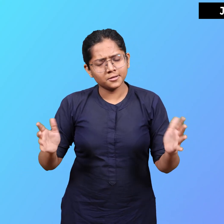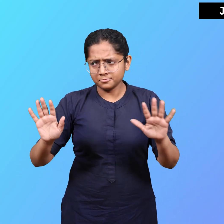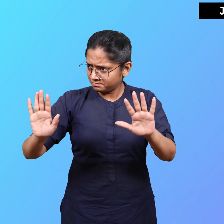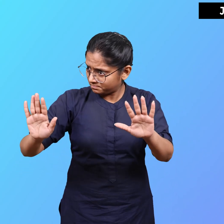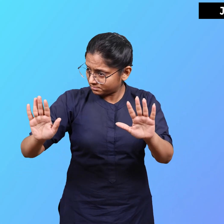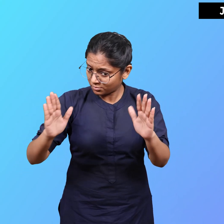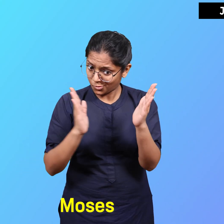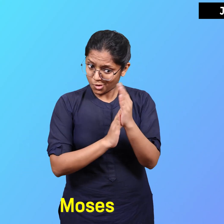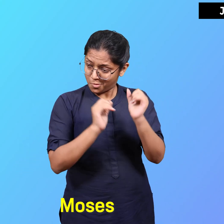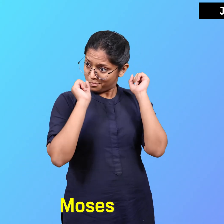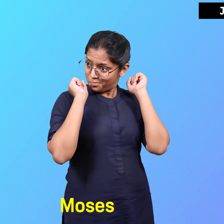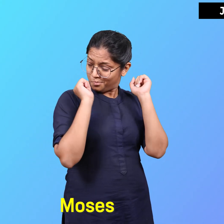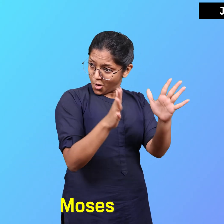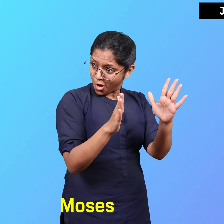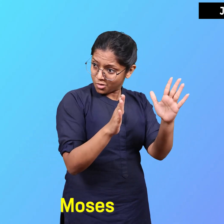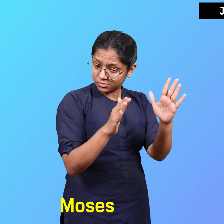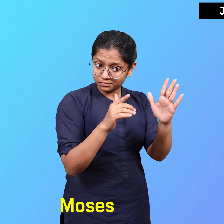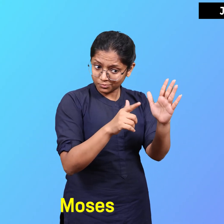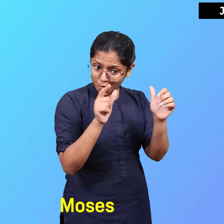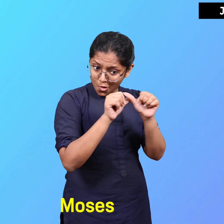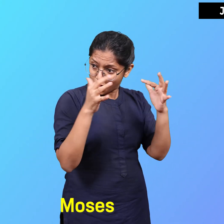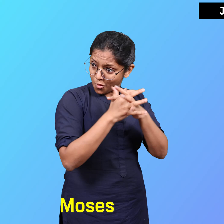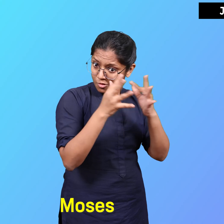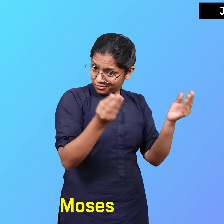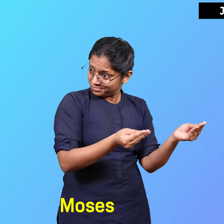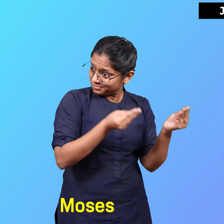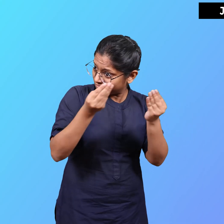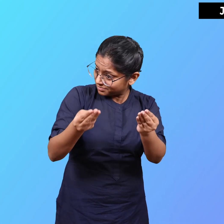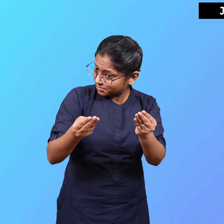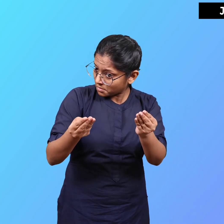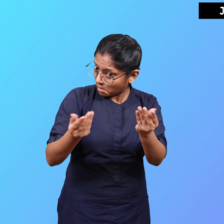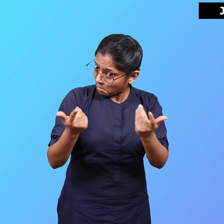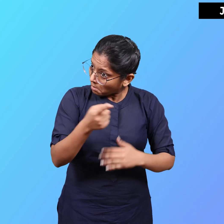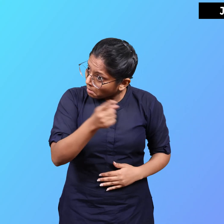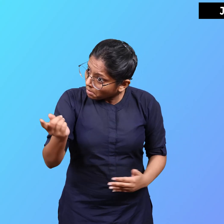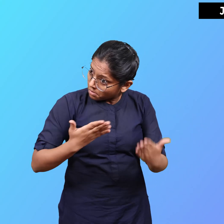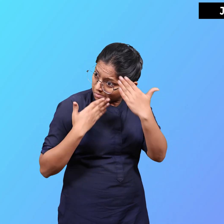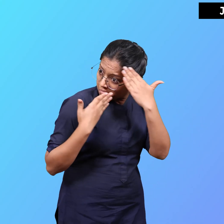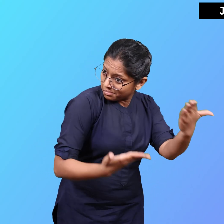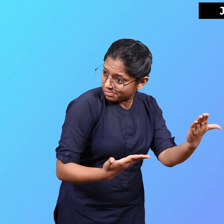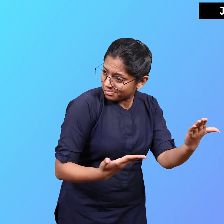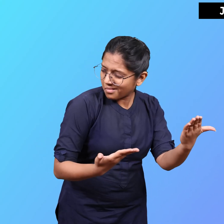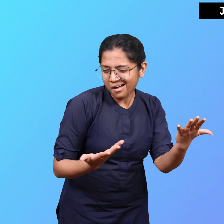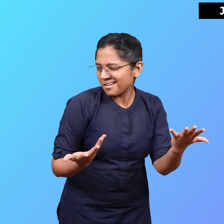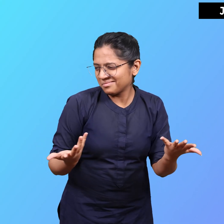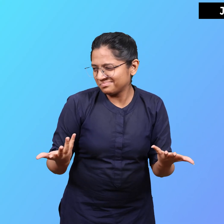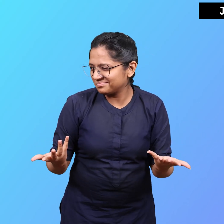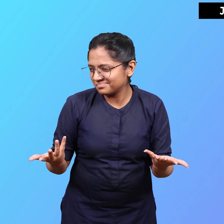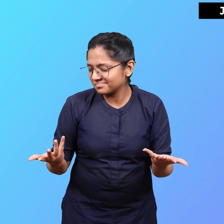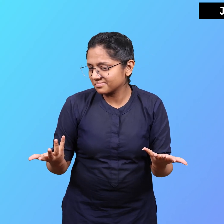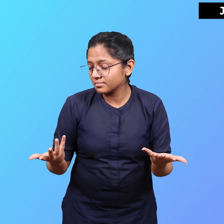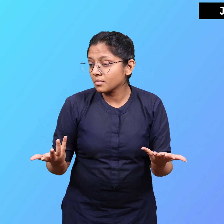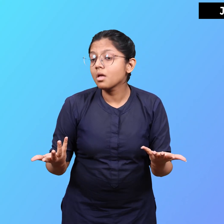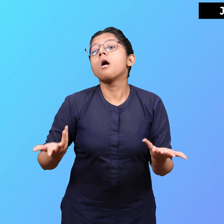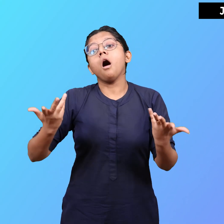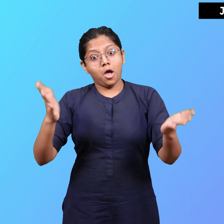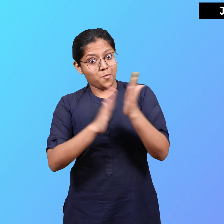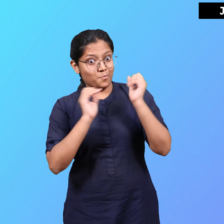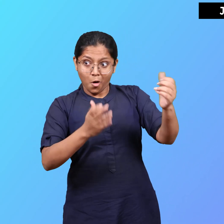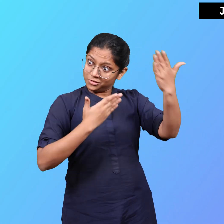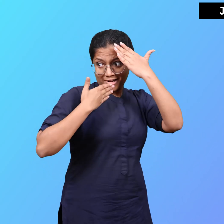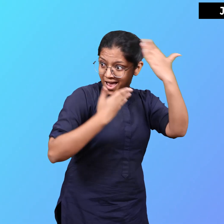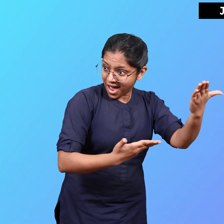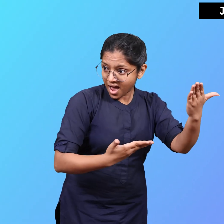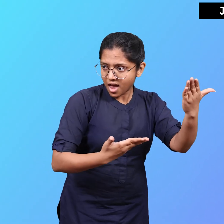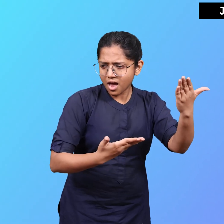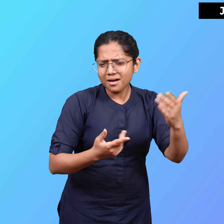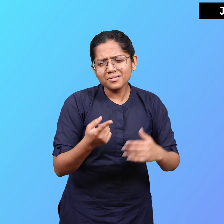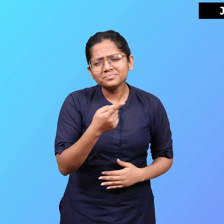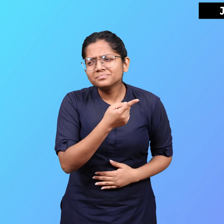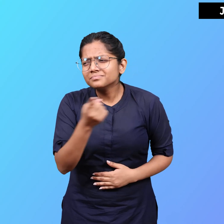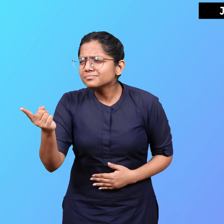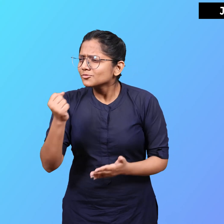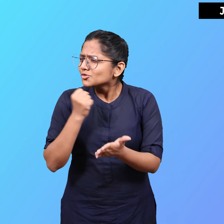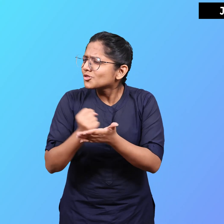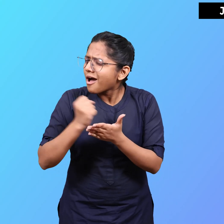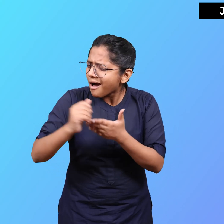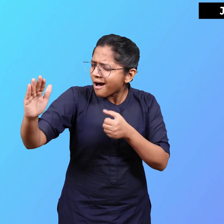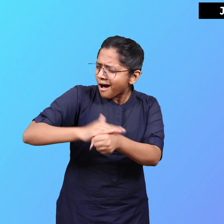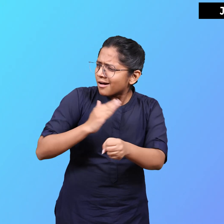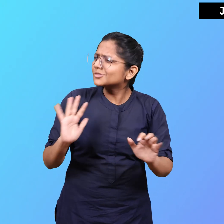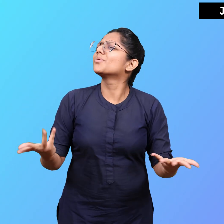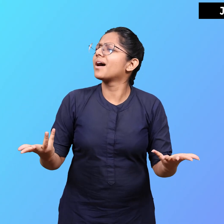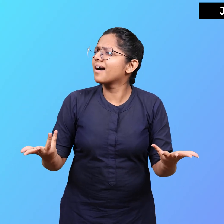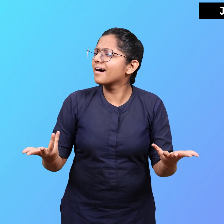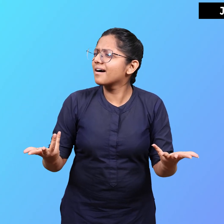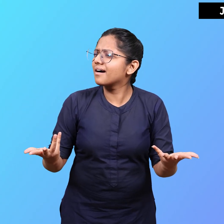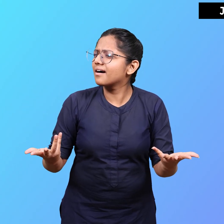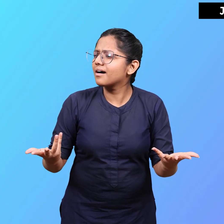Didn’t Moses give you the law? But you don’t obey that law. If you do, then why are you trying to kill me?”